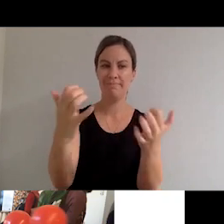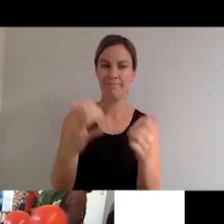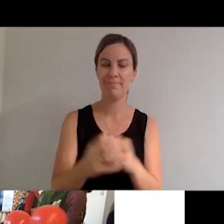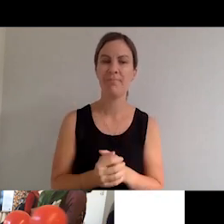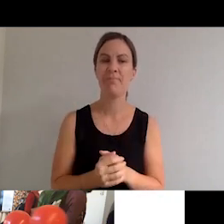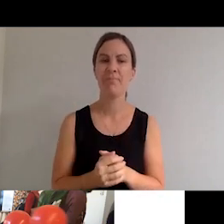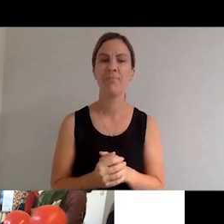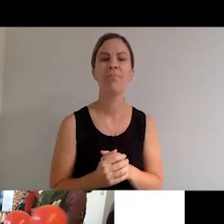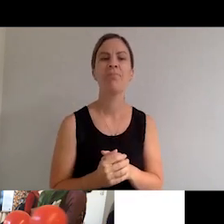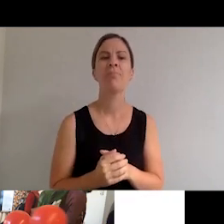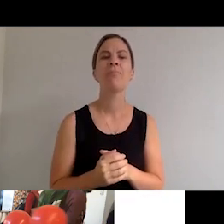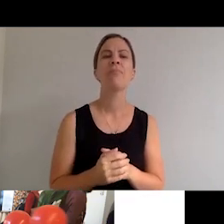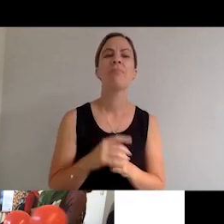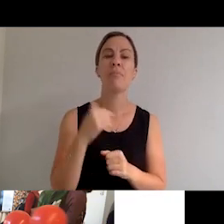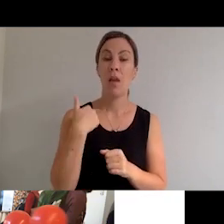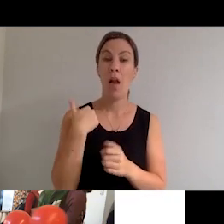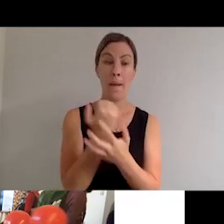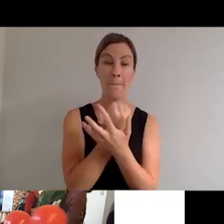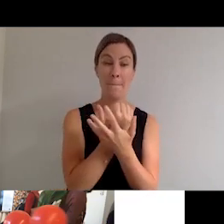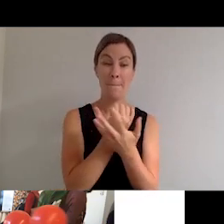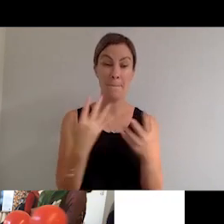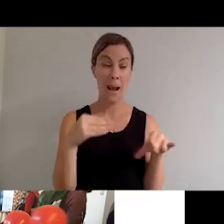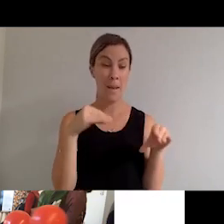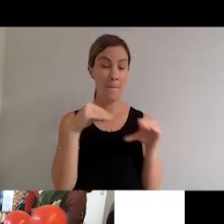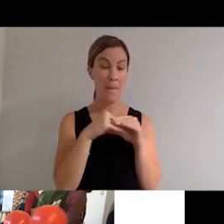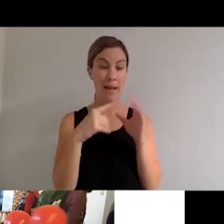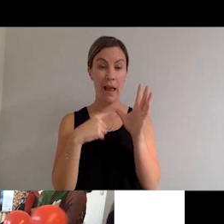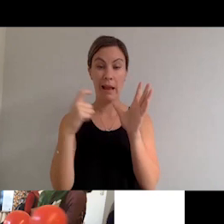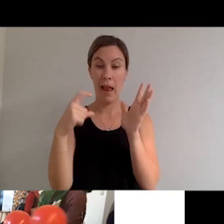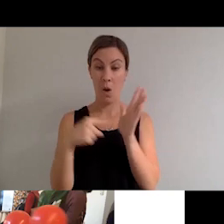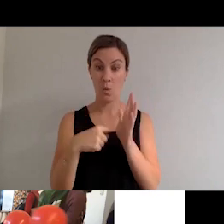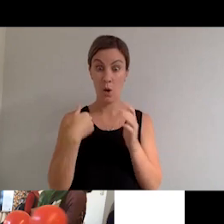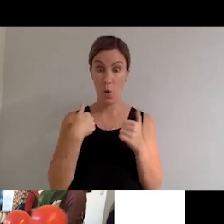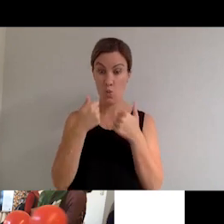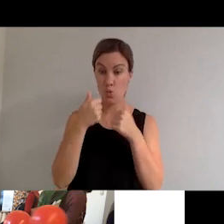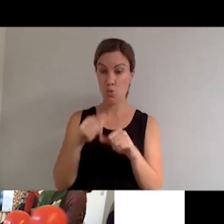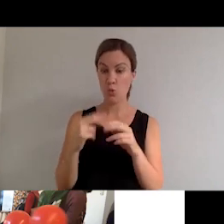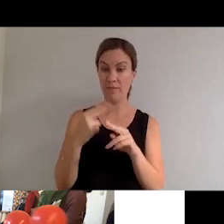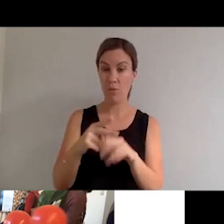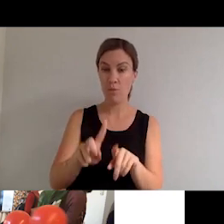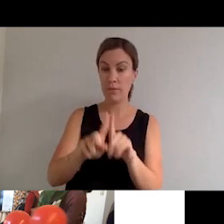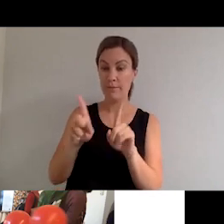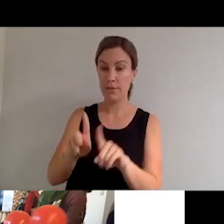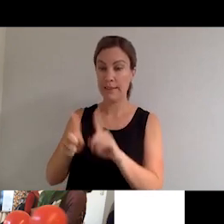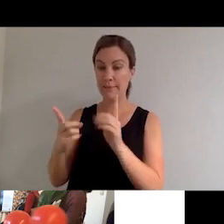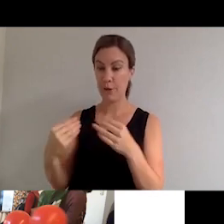which I had been using when my business required more accounts, the managing of different projects. You no I wasn't managing that scale of